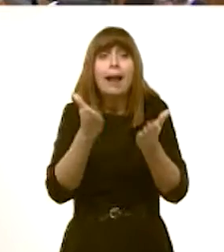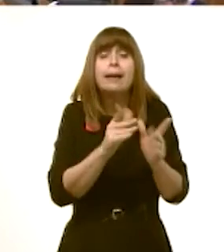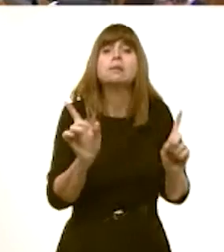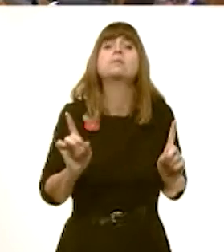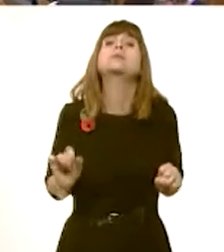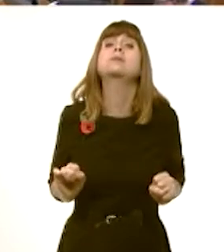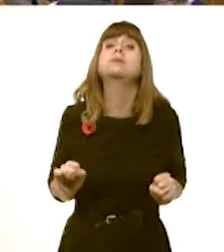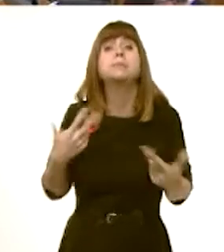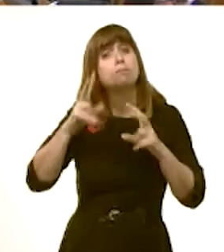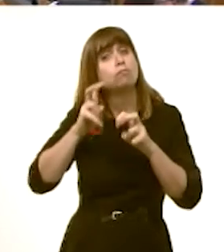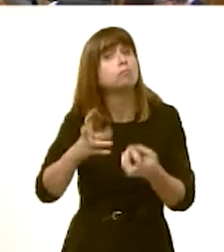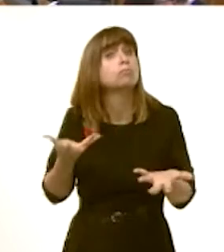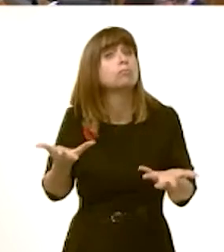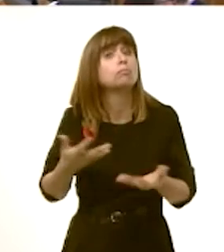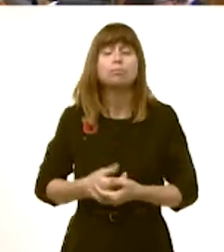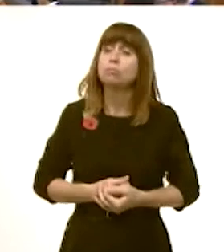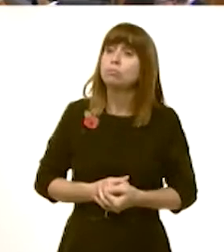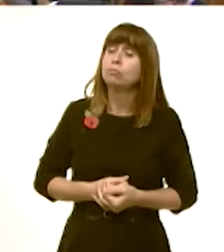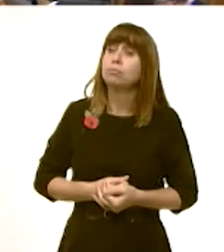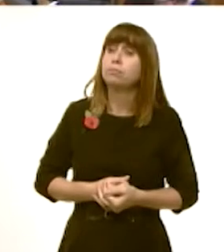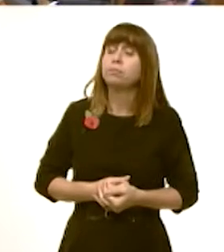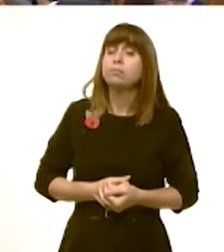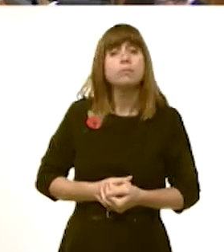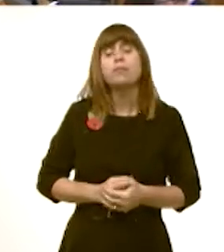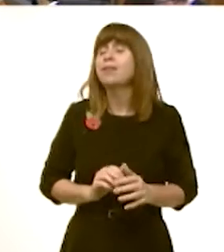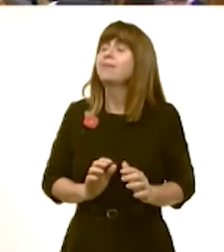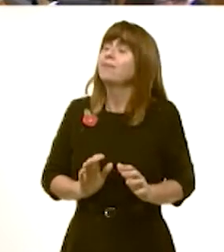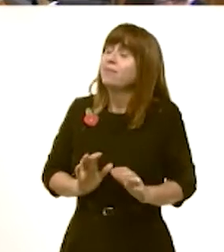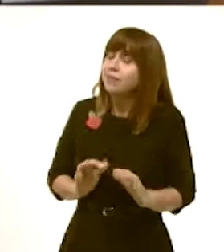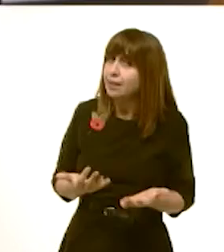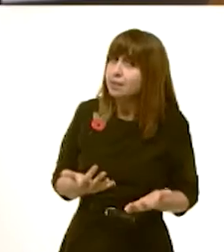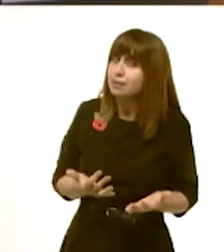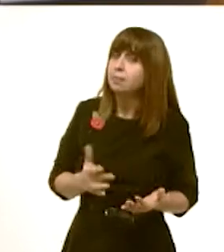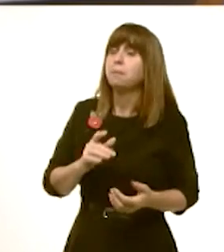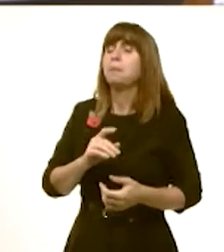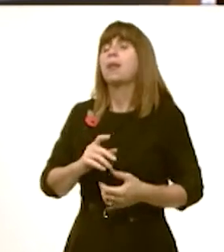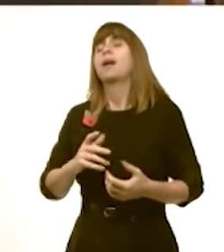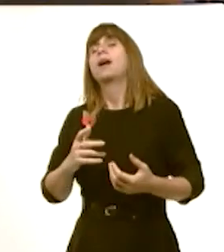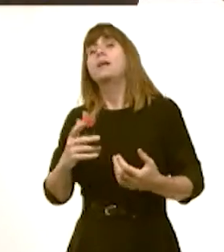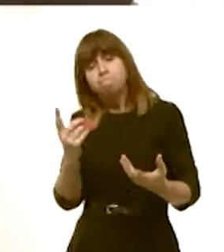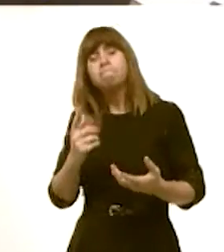Carwyn Jones: No, but I know that thereís beenóI mean, assessments have to be made